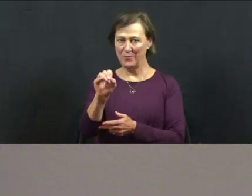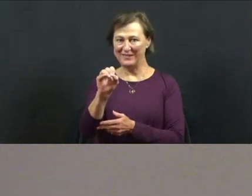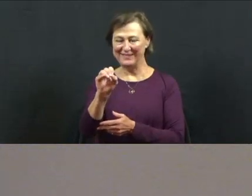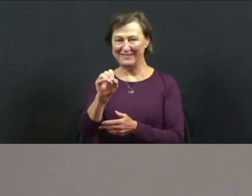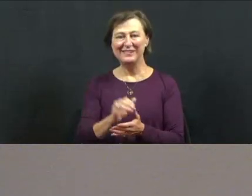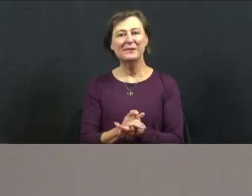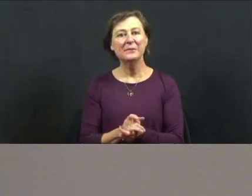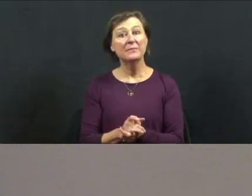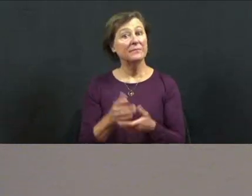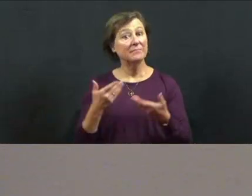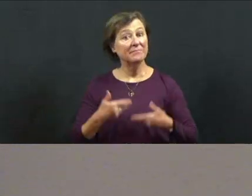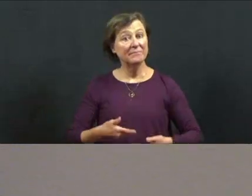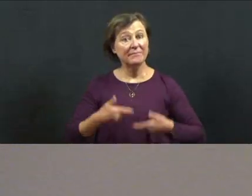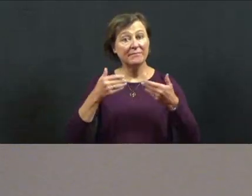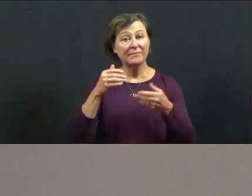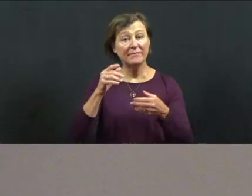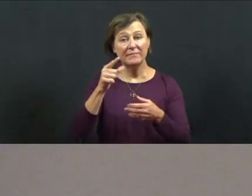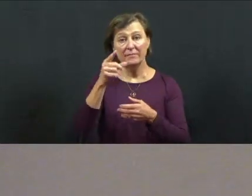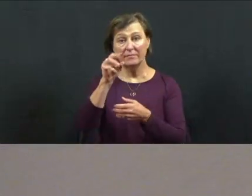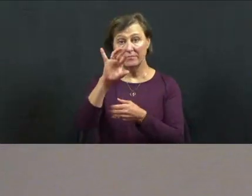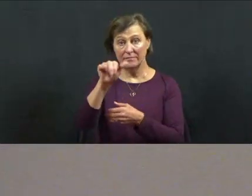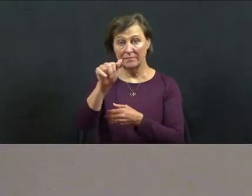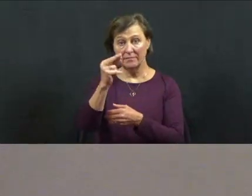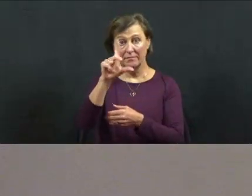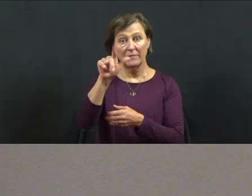I am Gloria Holland, filling in for Reverend